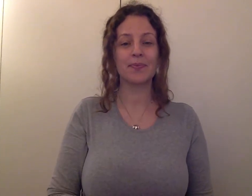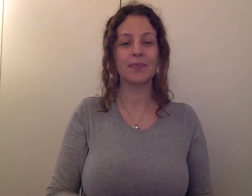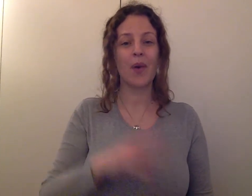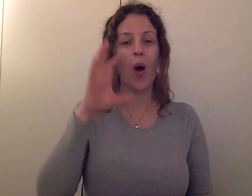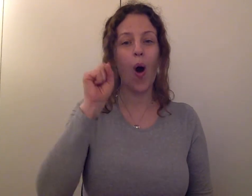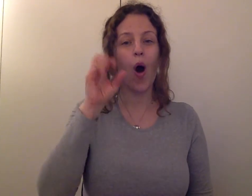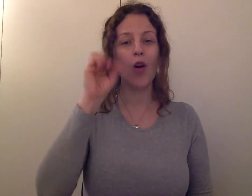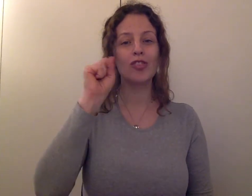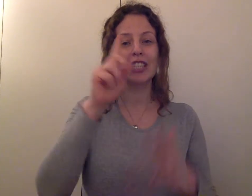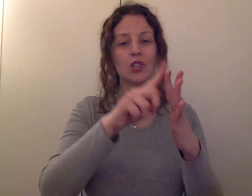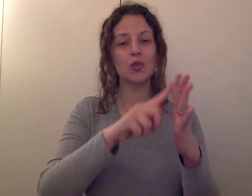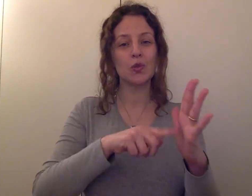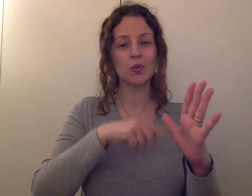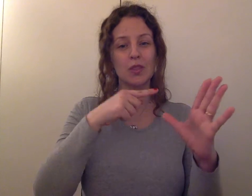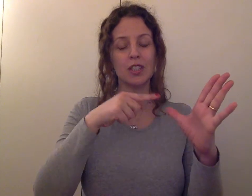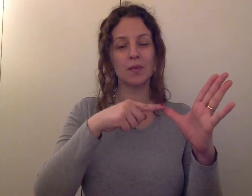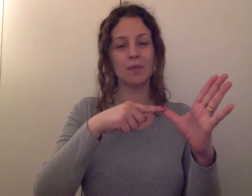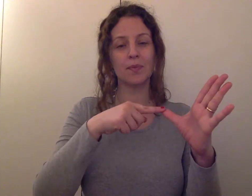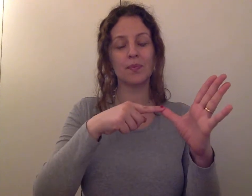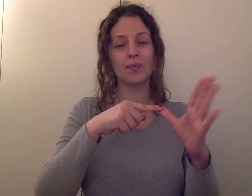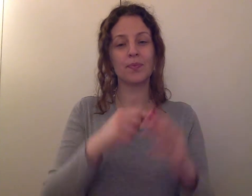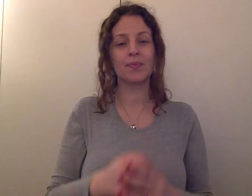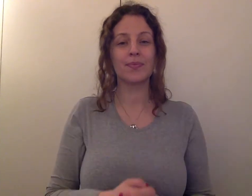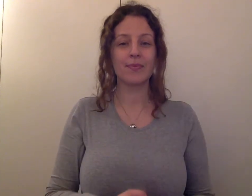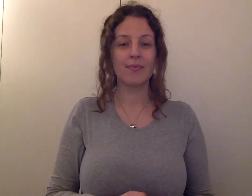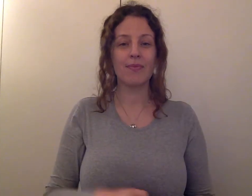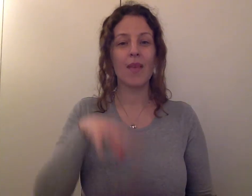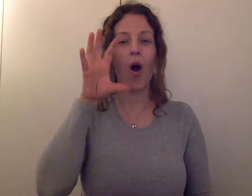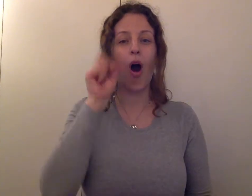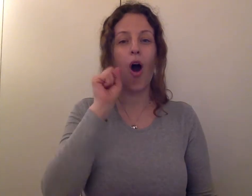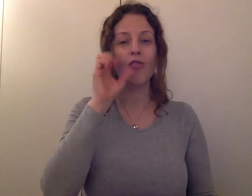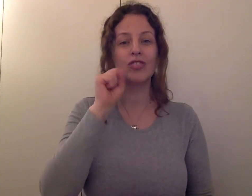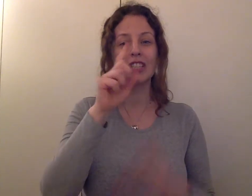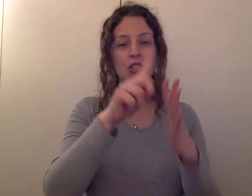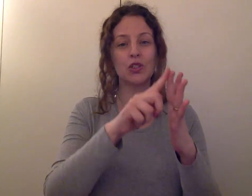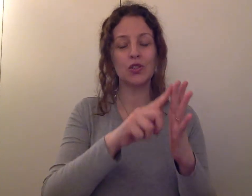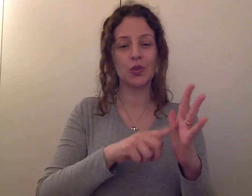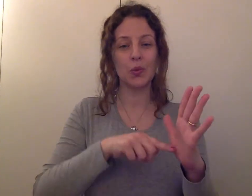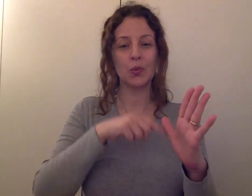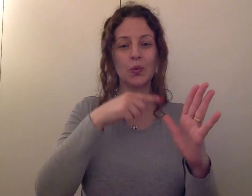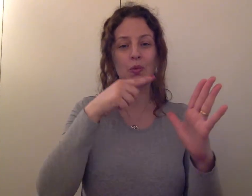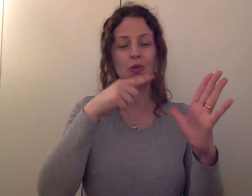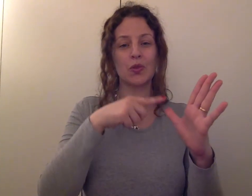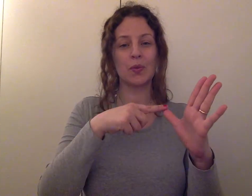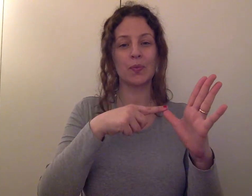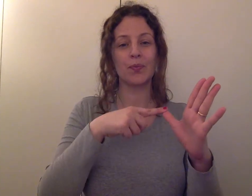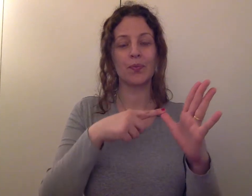ORANGE JUICE